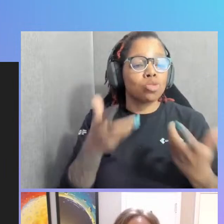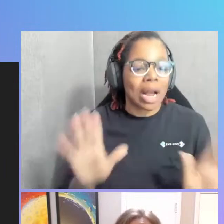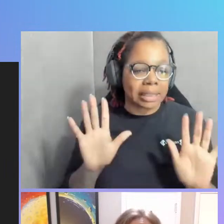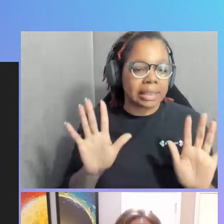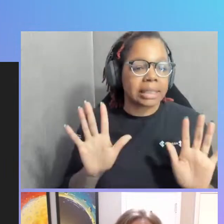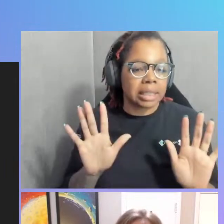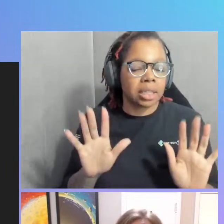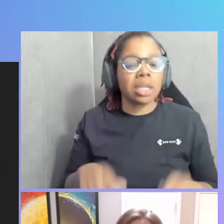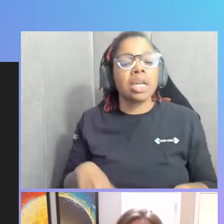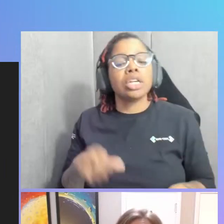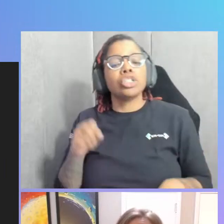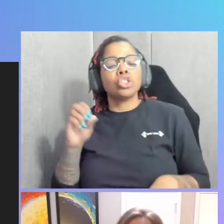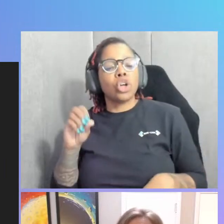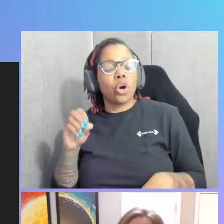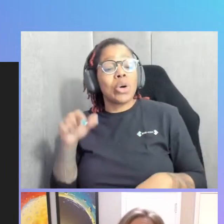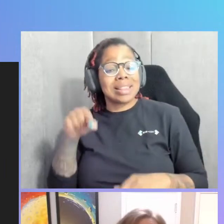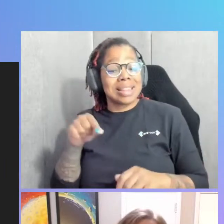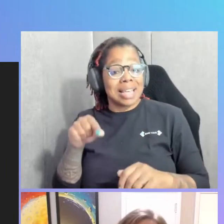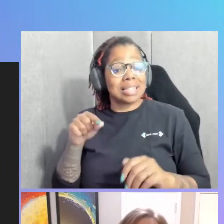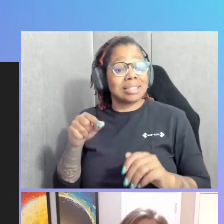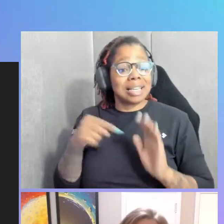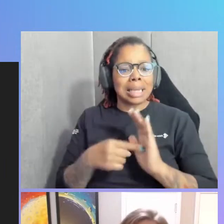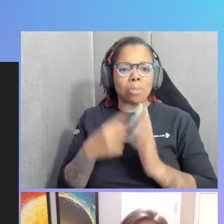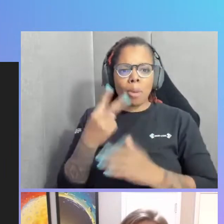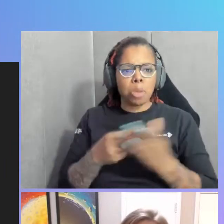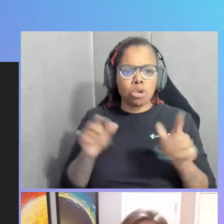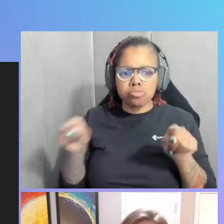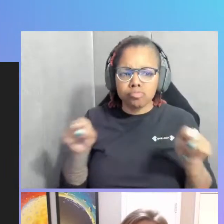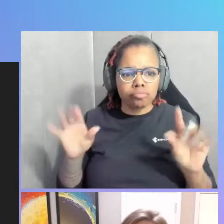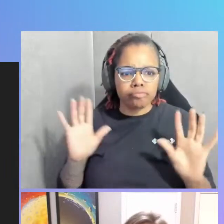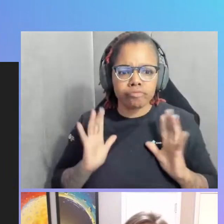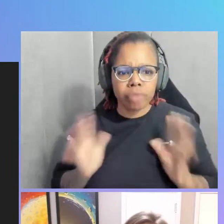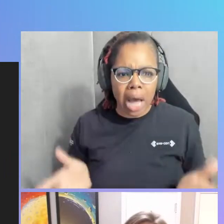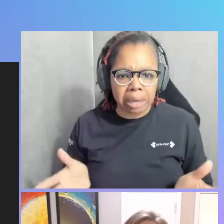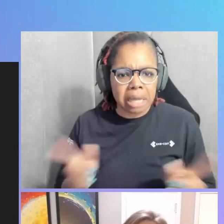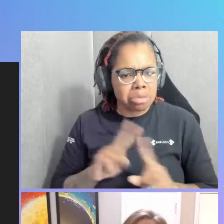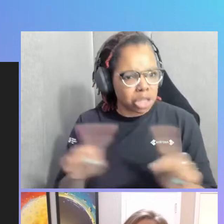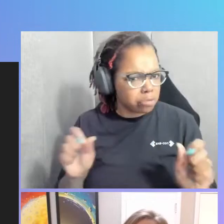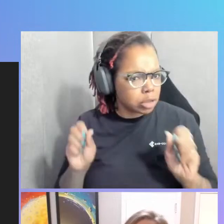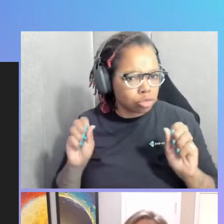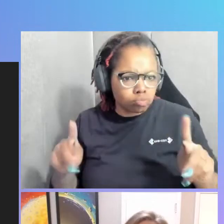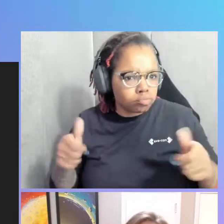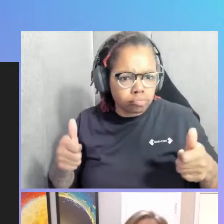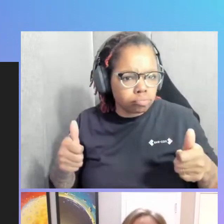this example, both of these are fine. The differences are okay because they're still